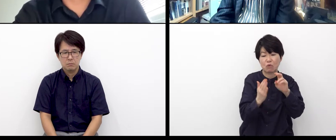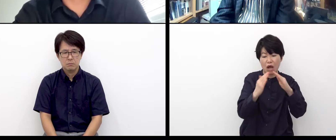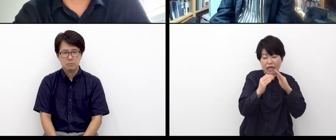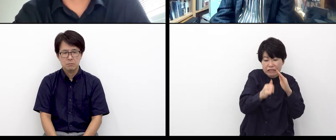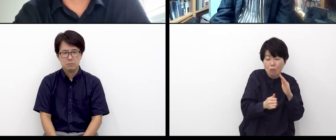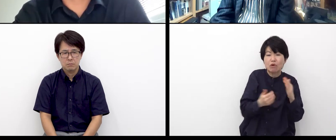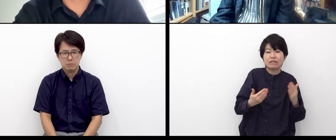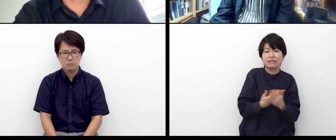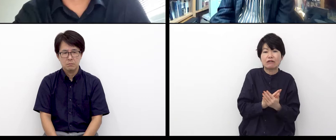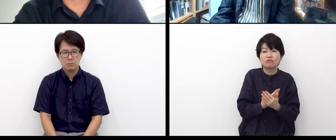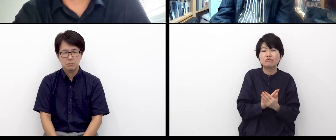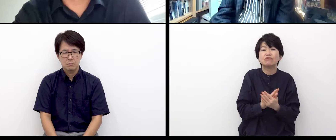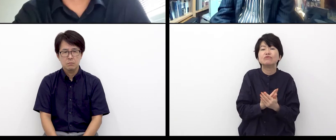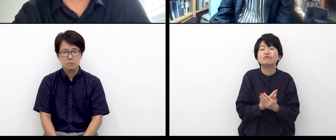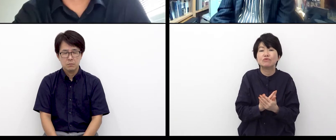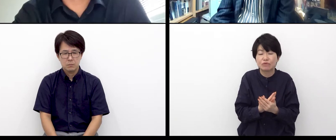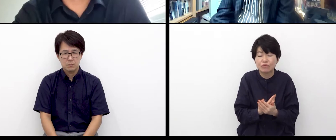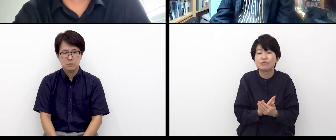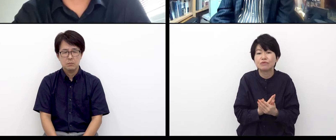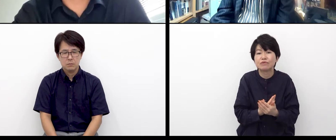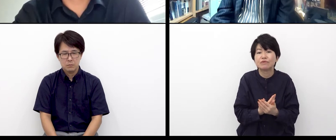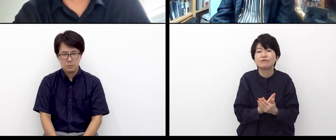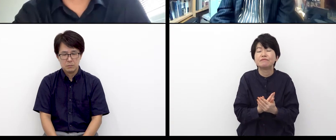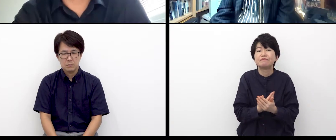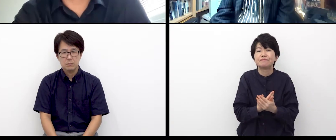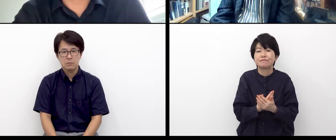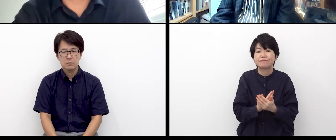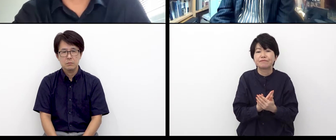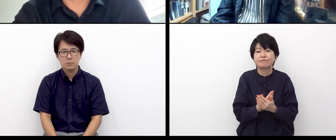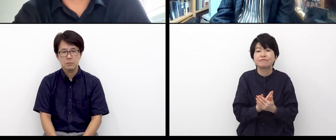in elementary and junior high school, so, if we include high school and university,